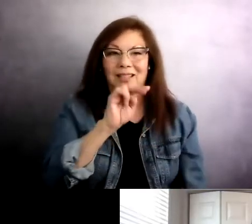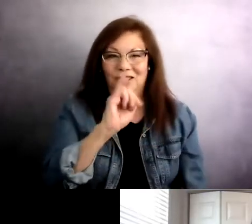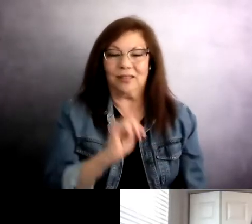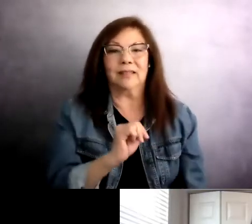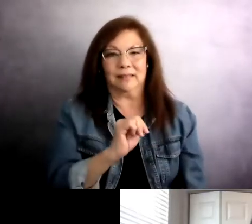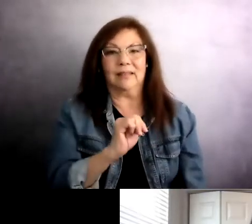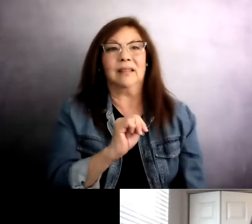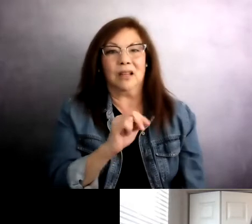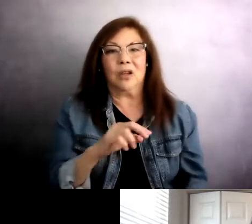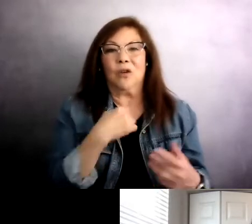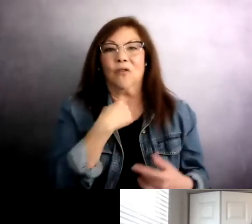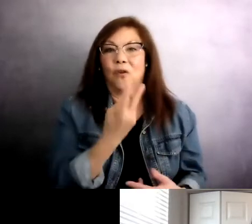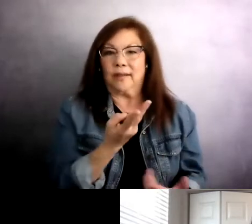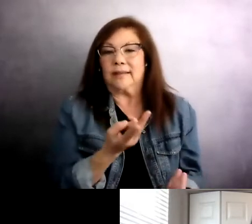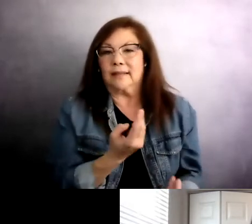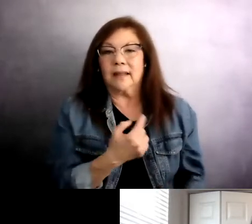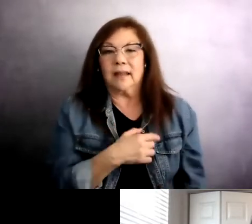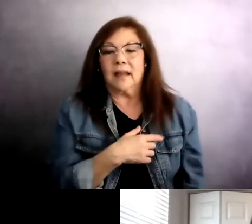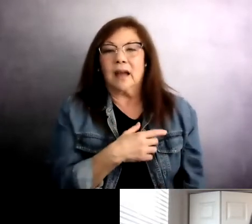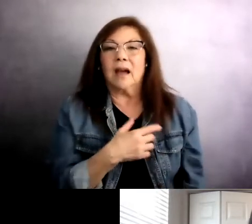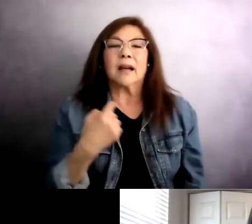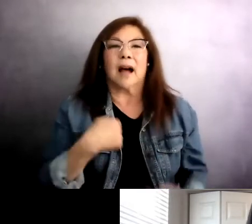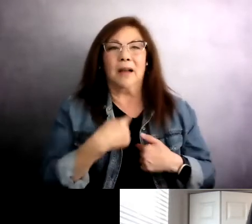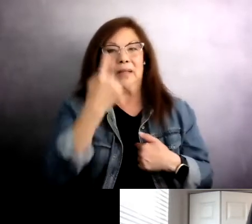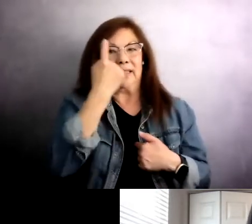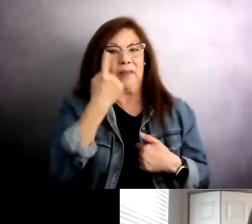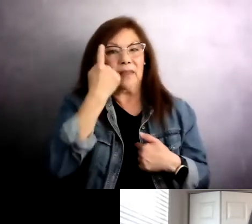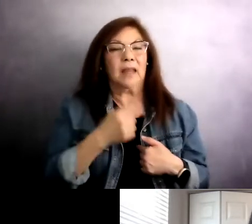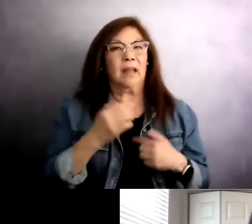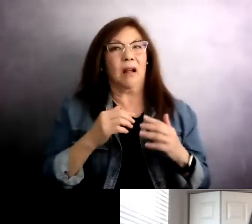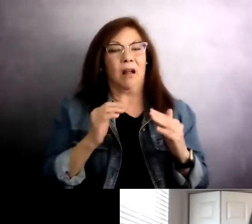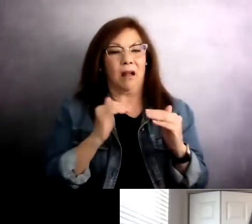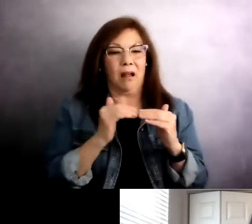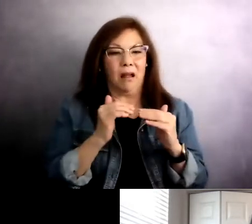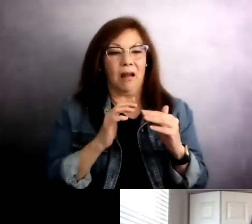to sell the story of the colonized? And it is something that I've been thing about the past year as I have been drafting babble,